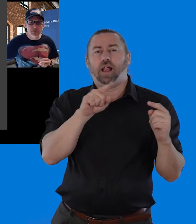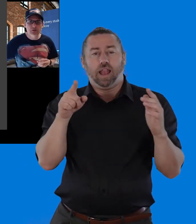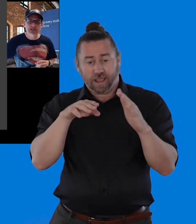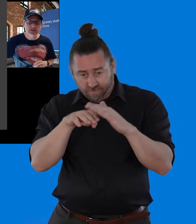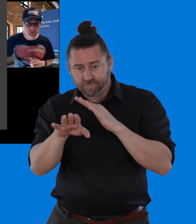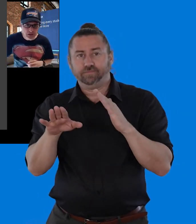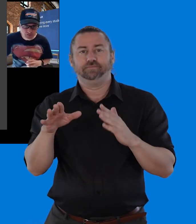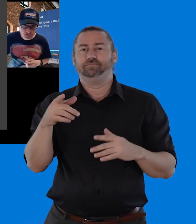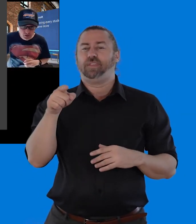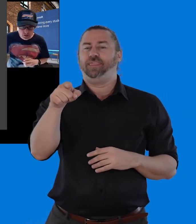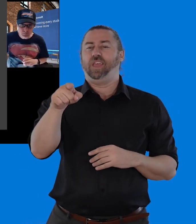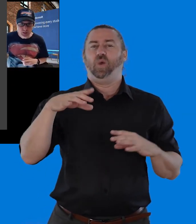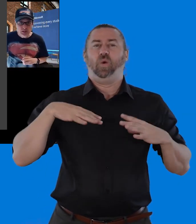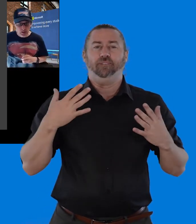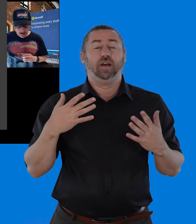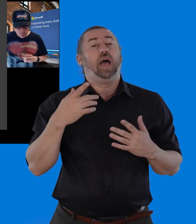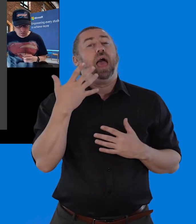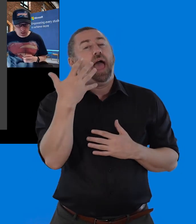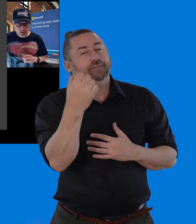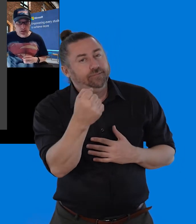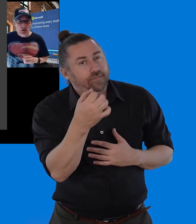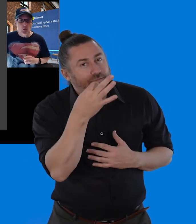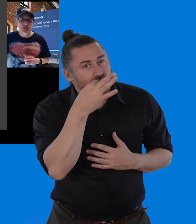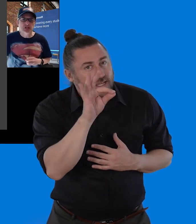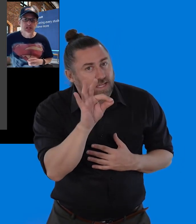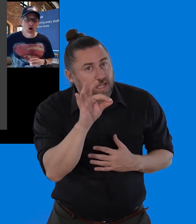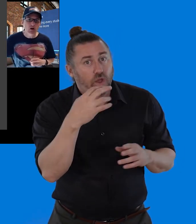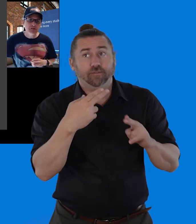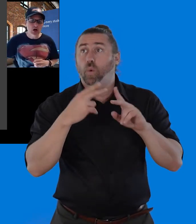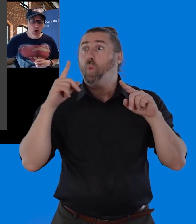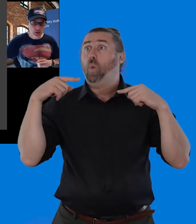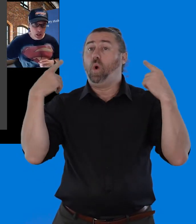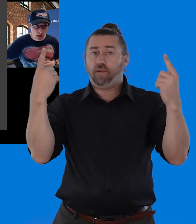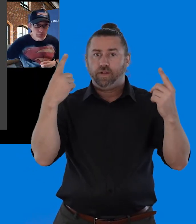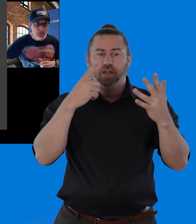But there is a free version to everybody which is in Office online.